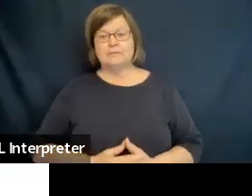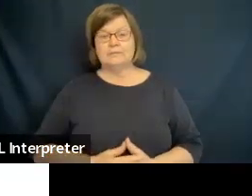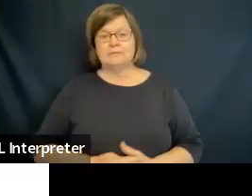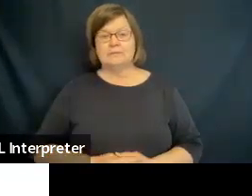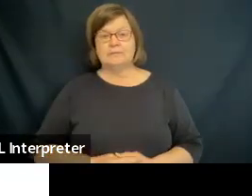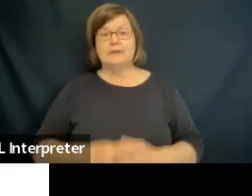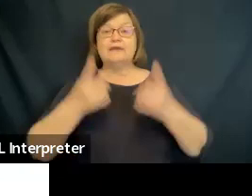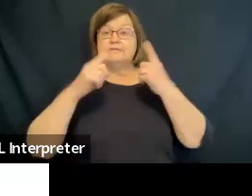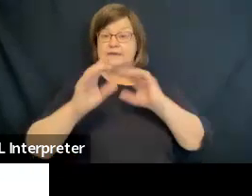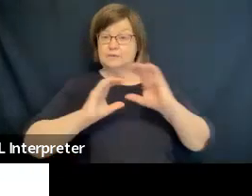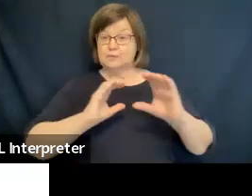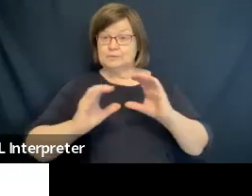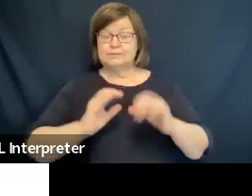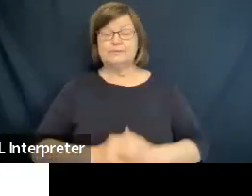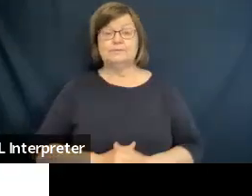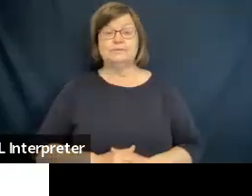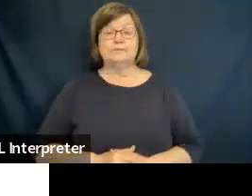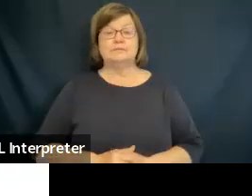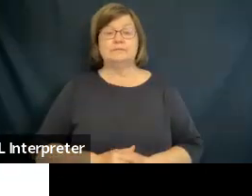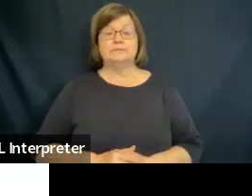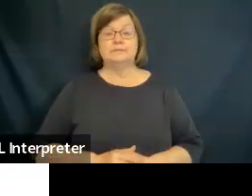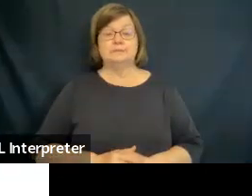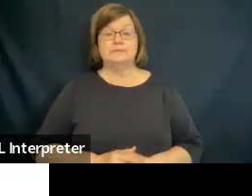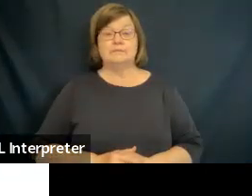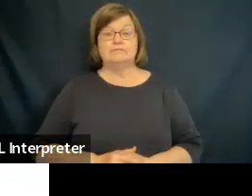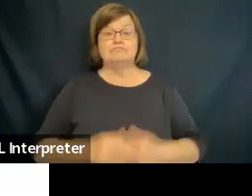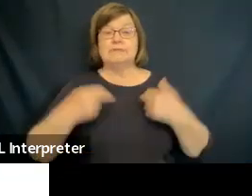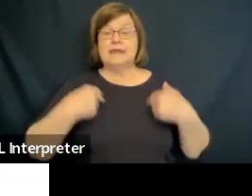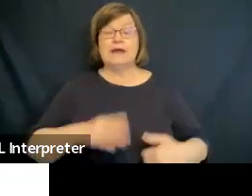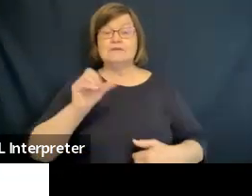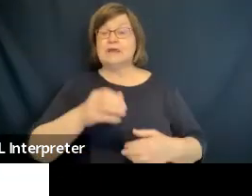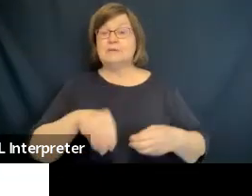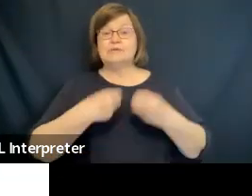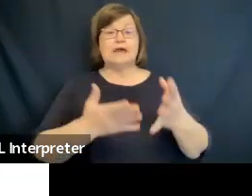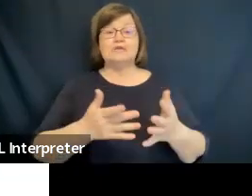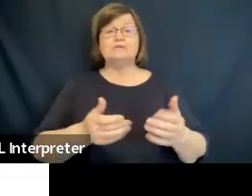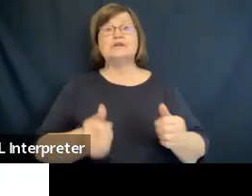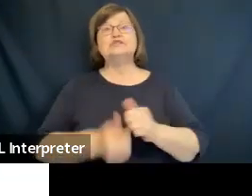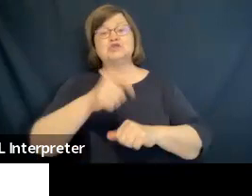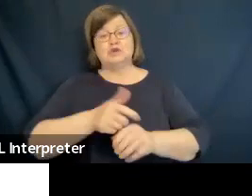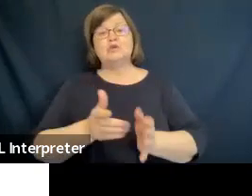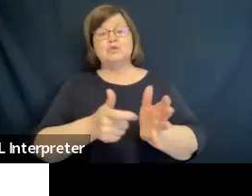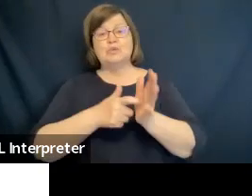Effective communication. Healthcare providers are generally required to take the necessary steps to